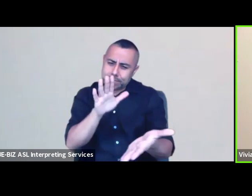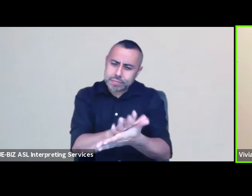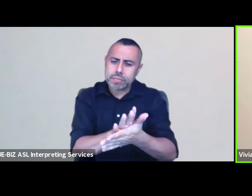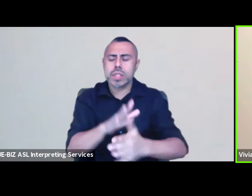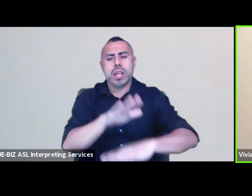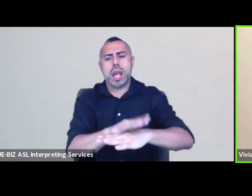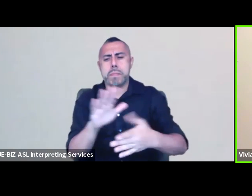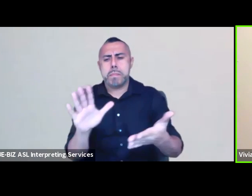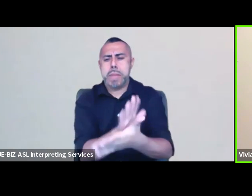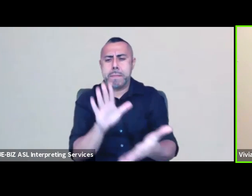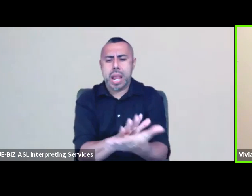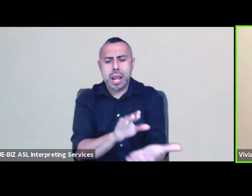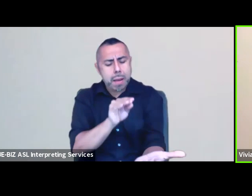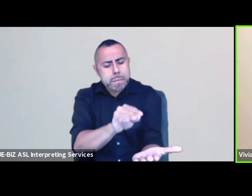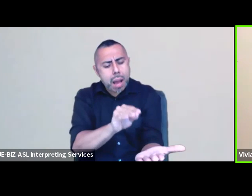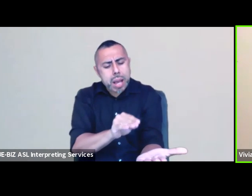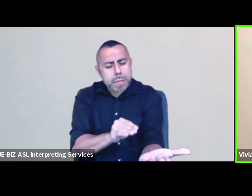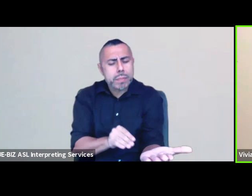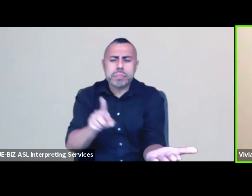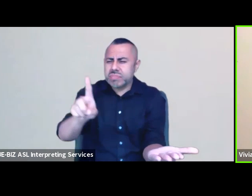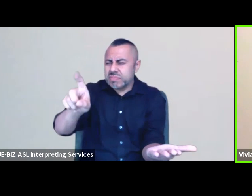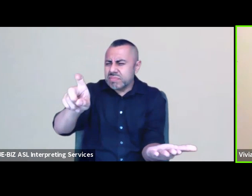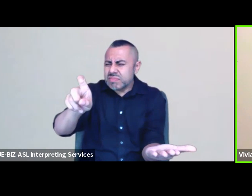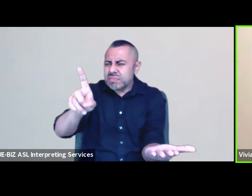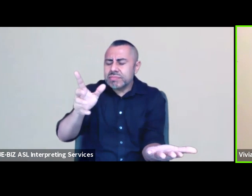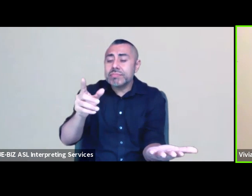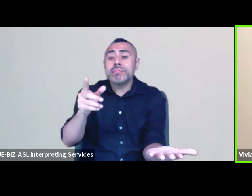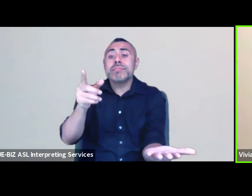what would you like to take with you?